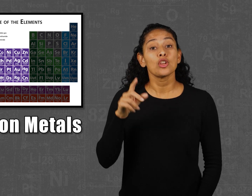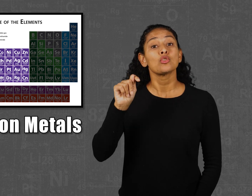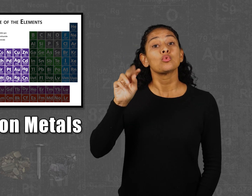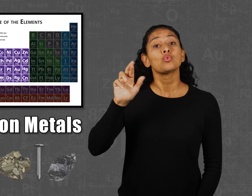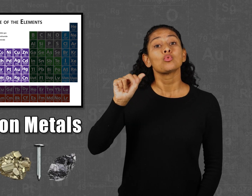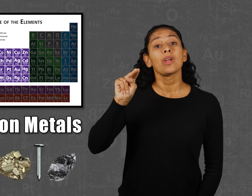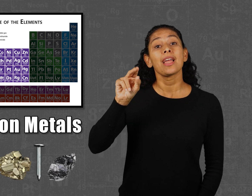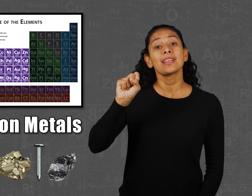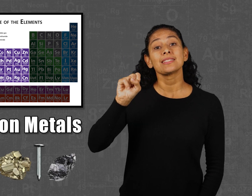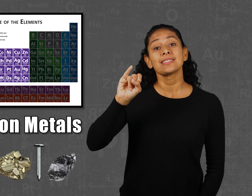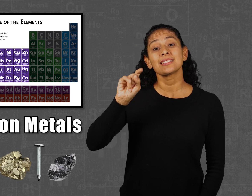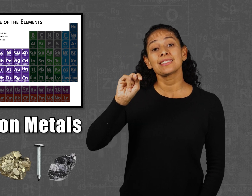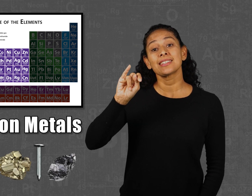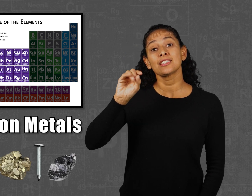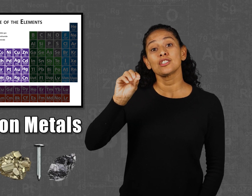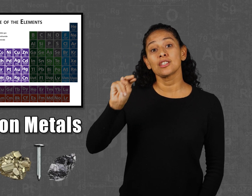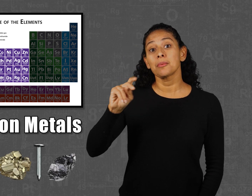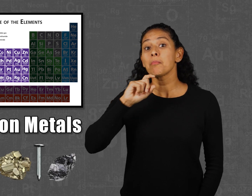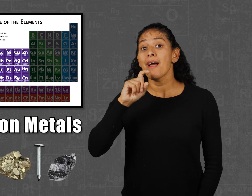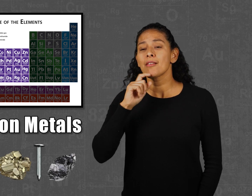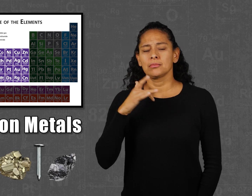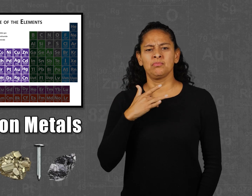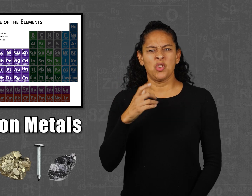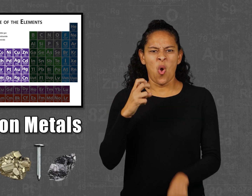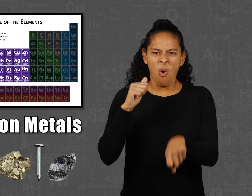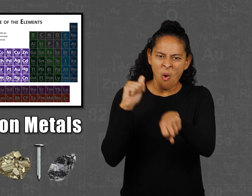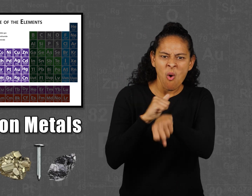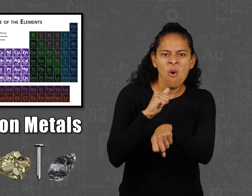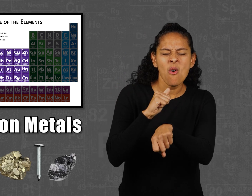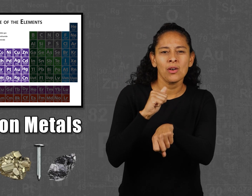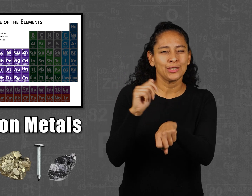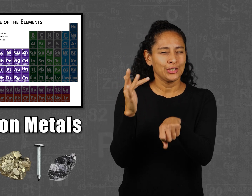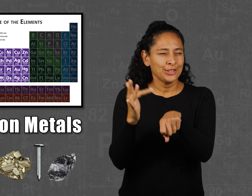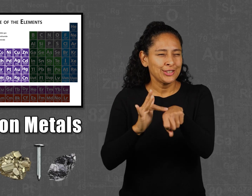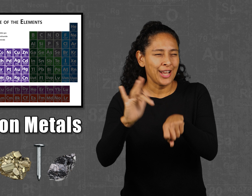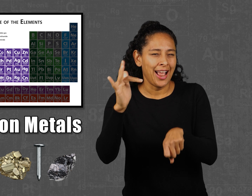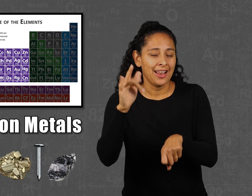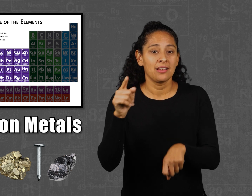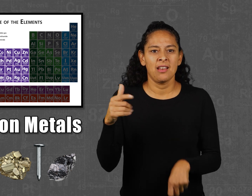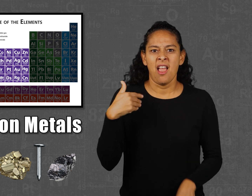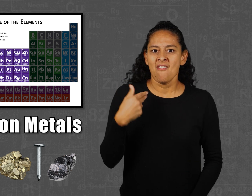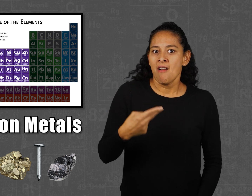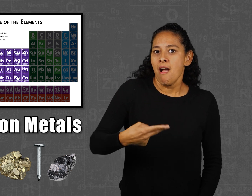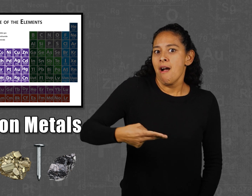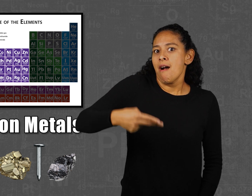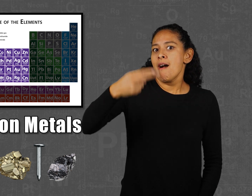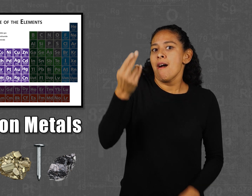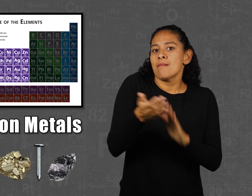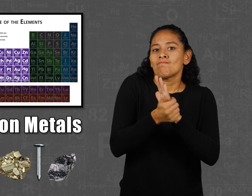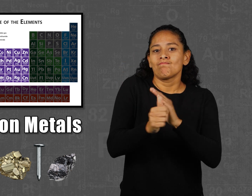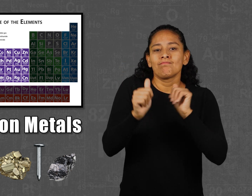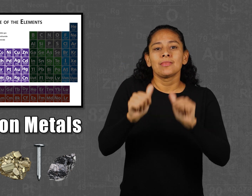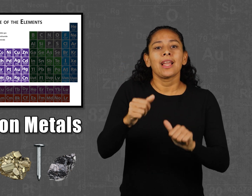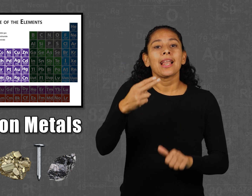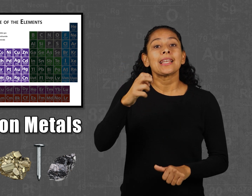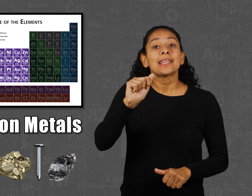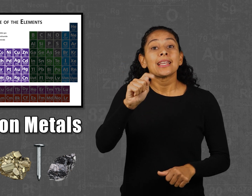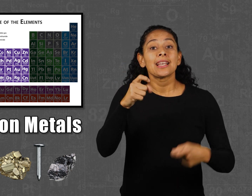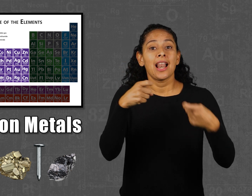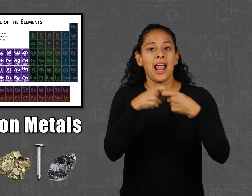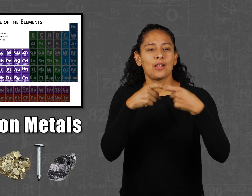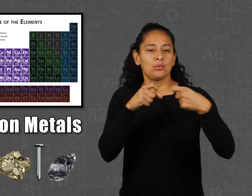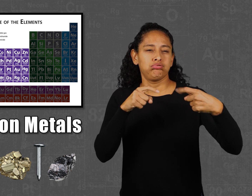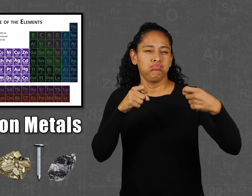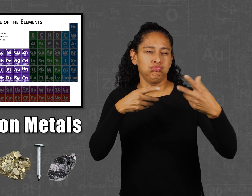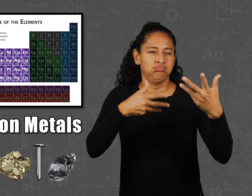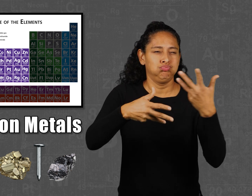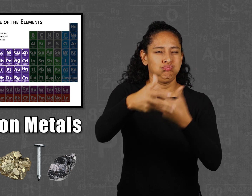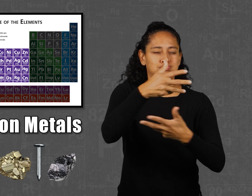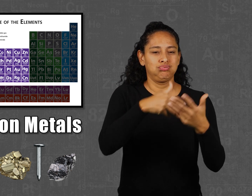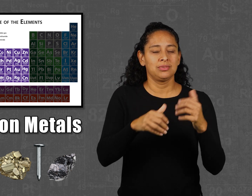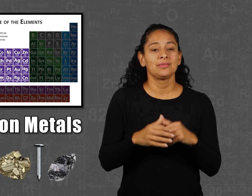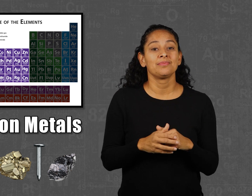Transition metals are hard and shiny, and they have high heat and electrical conductivity.